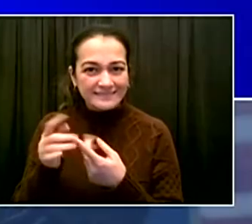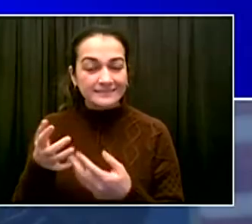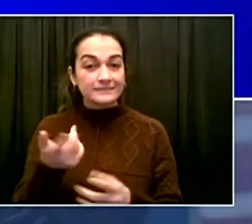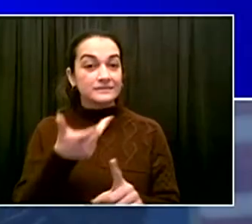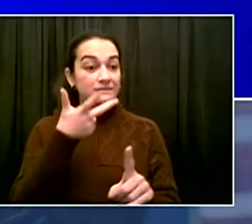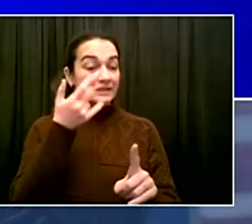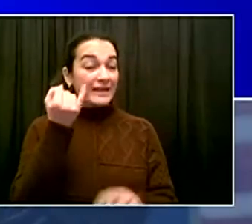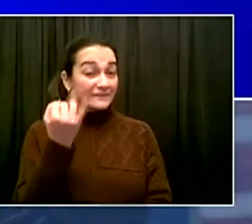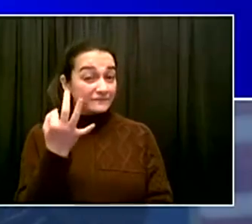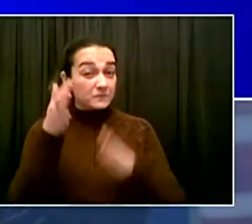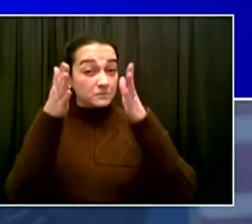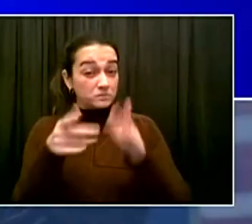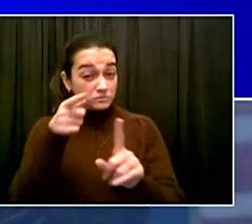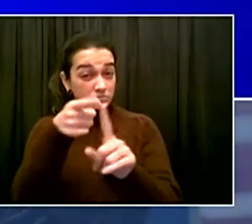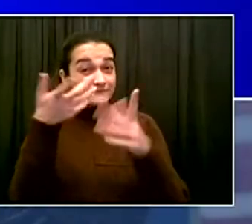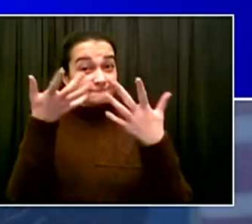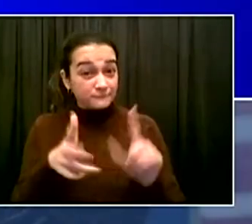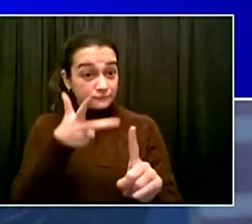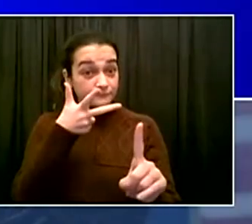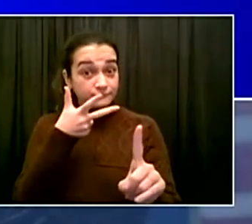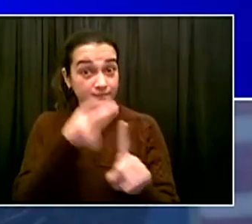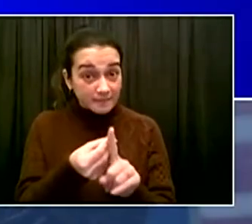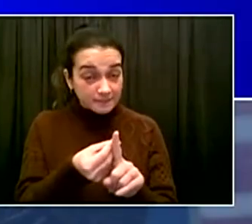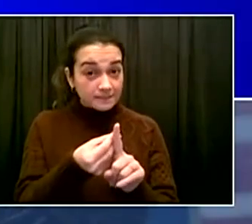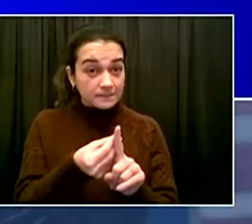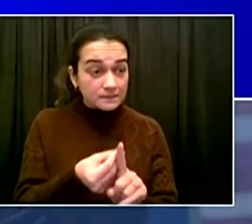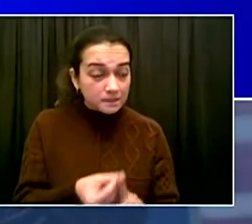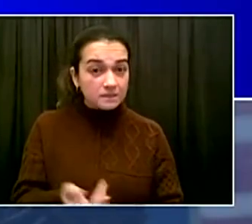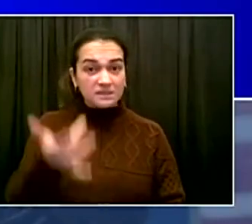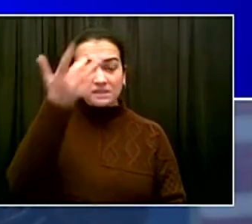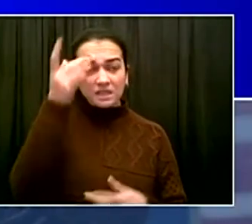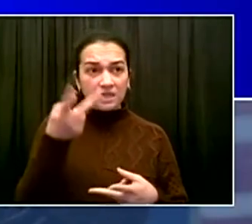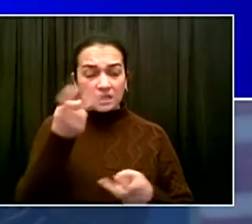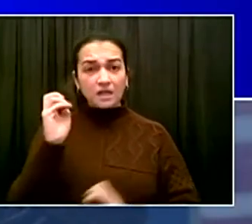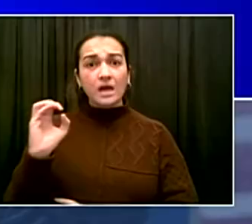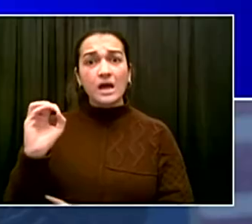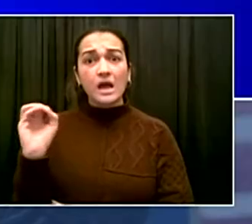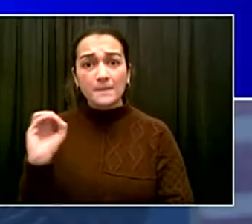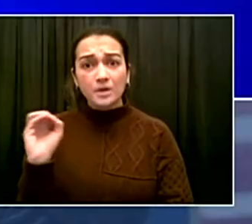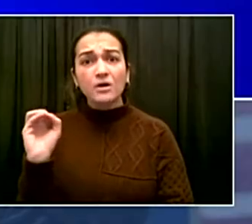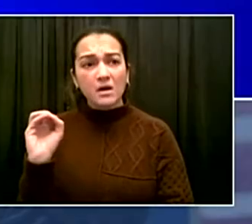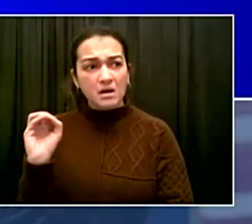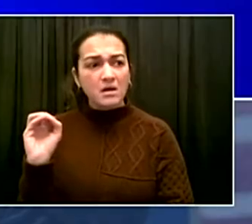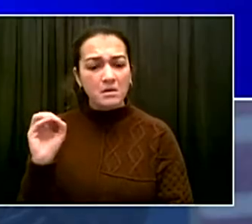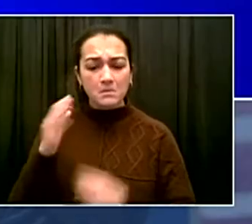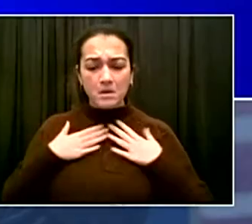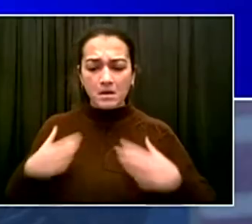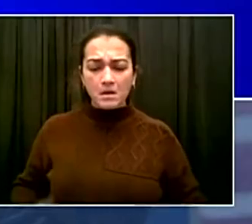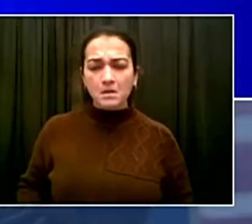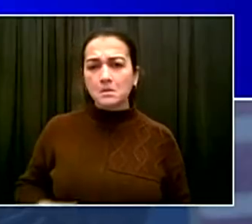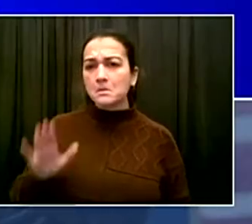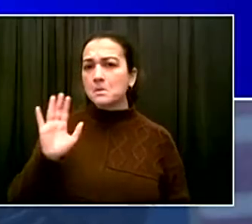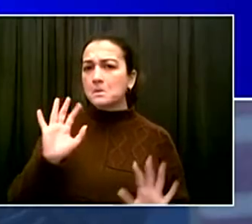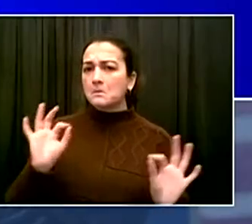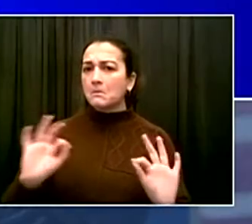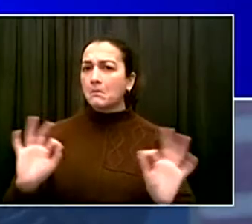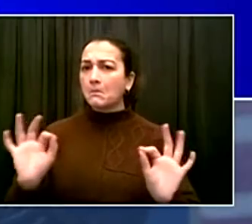HOSPITALS GO THROUGH THIS? GET VACCINATED. IT'S THE SAME ANSWER.